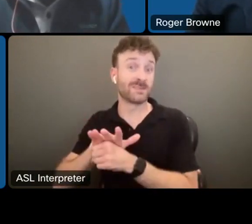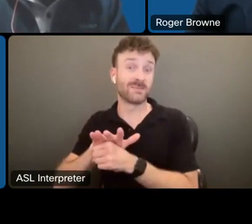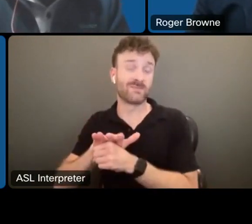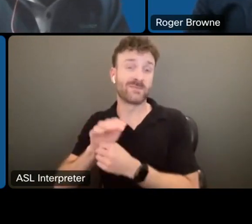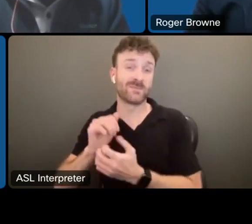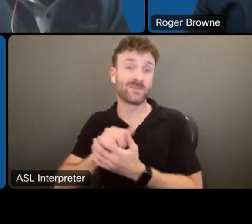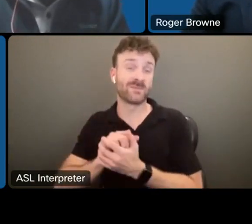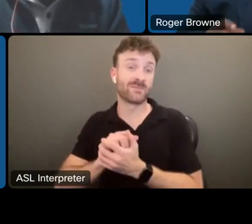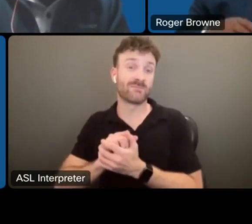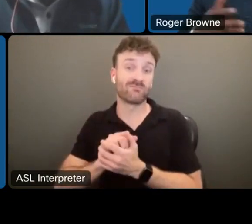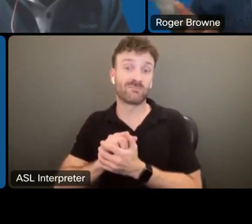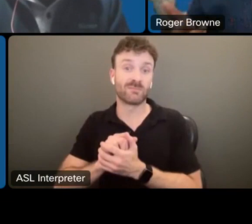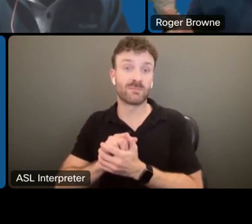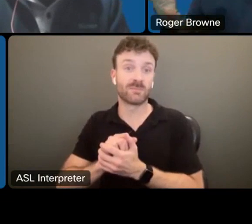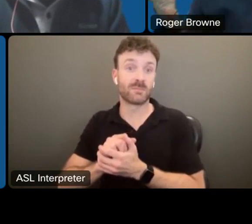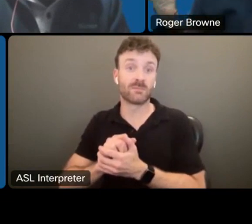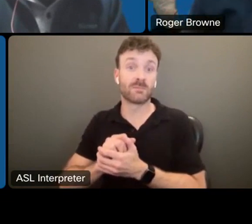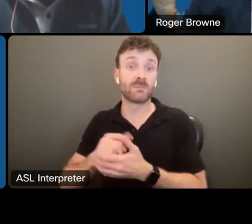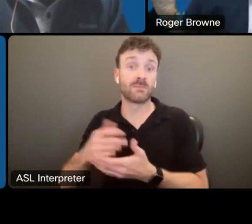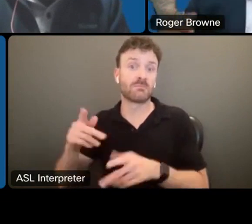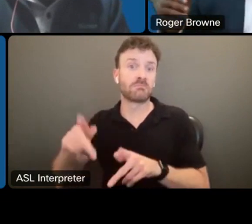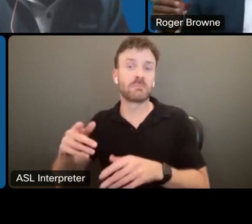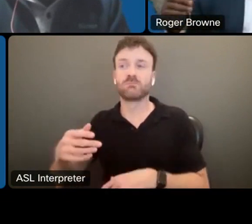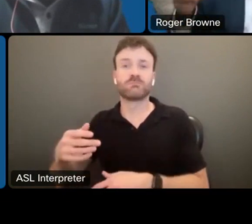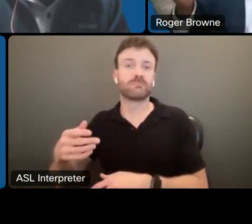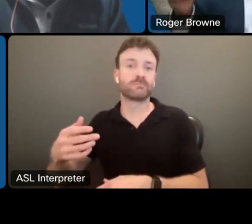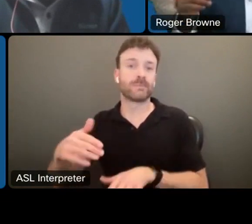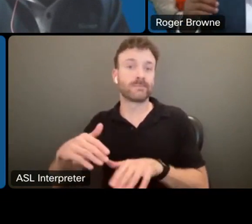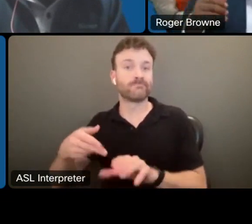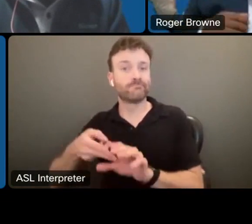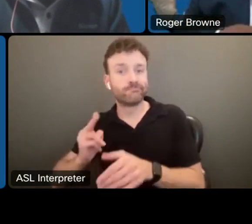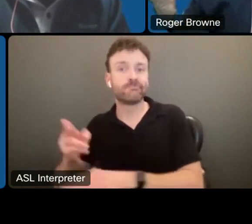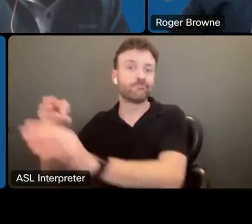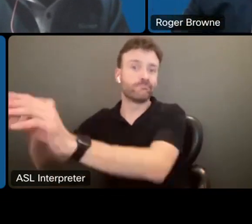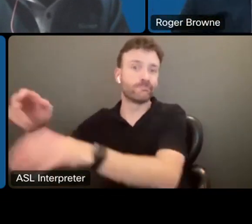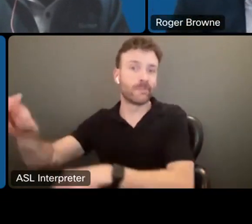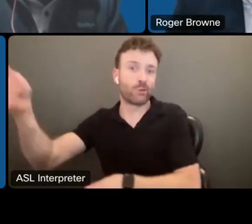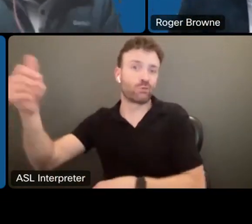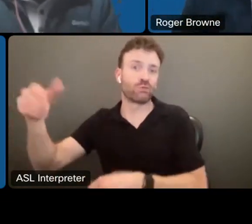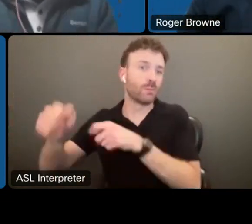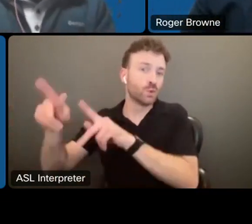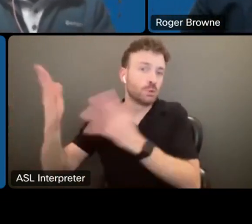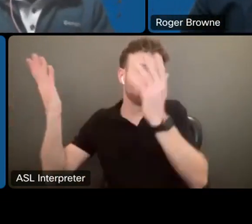To people taking jobs elsewhere and other opportunities or just suddenly the interest